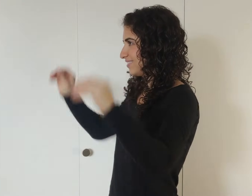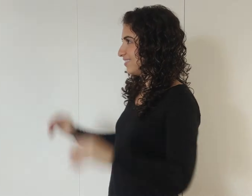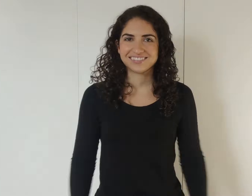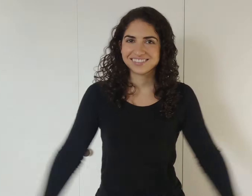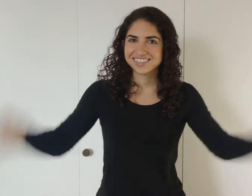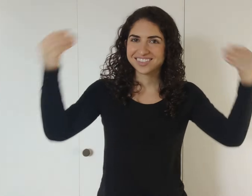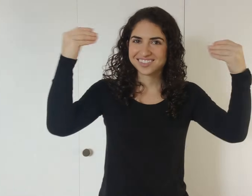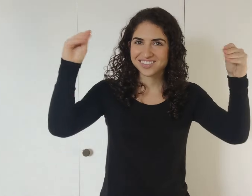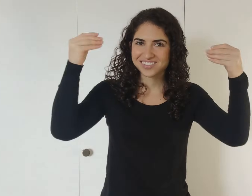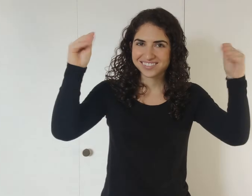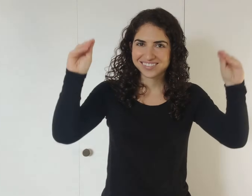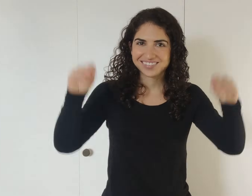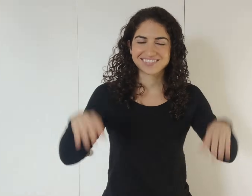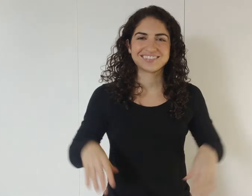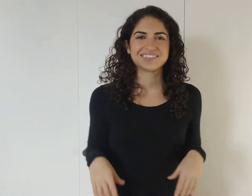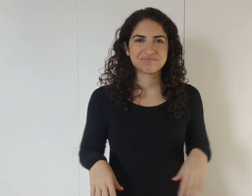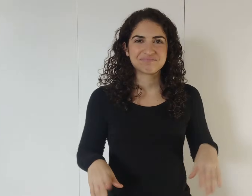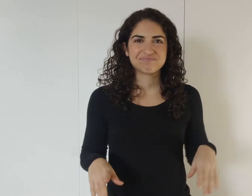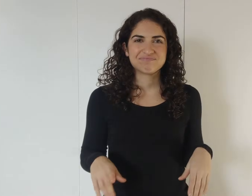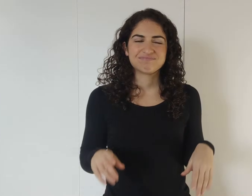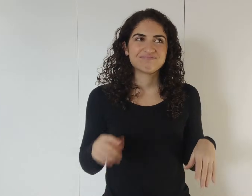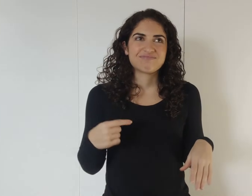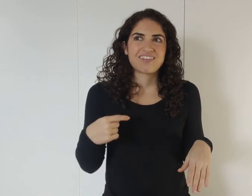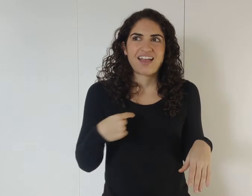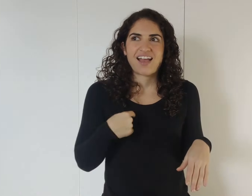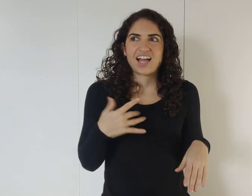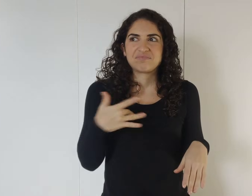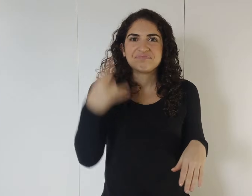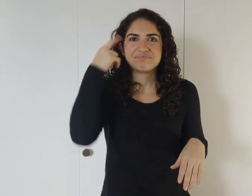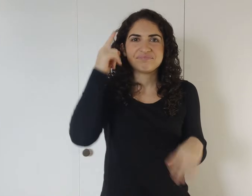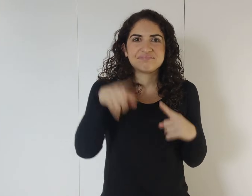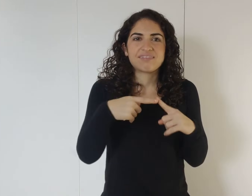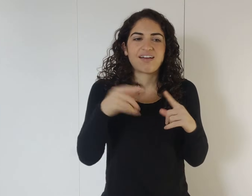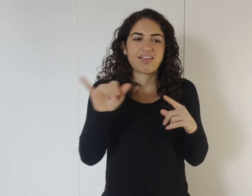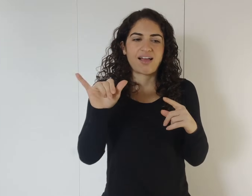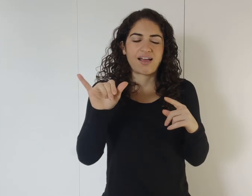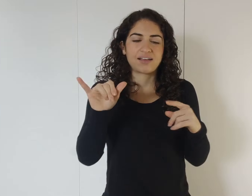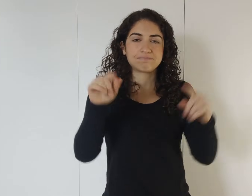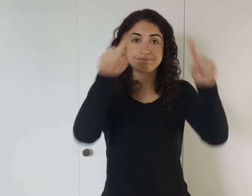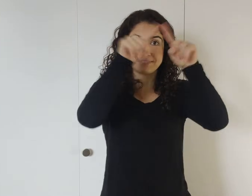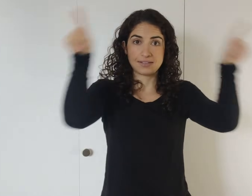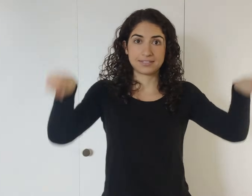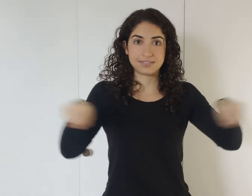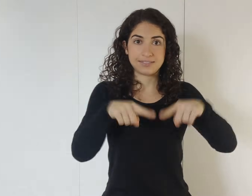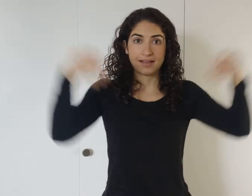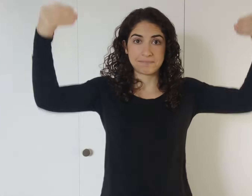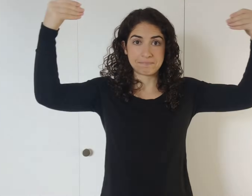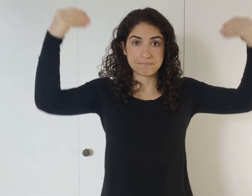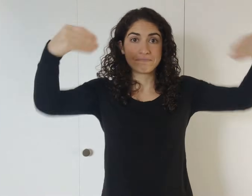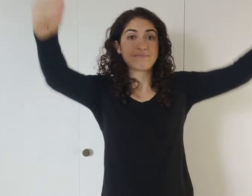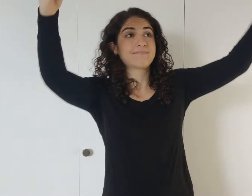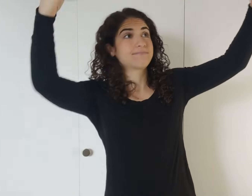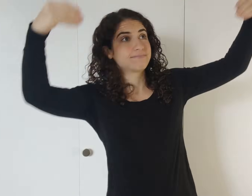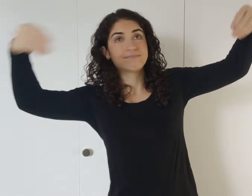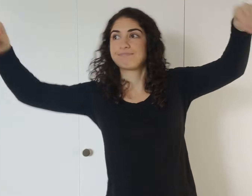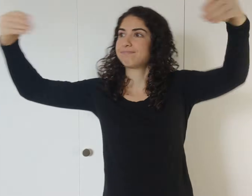STORE. I tend to think about, like, you're holding a sign up and waving it,